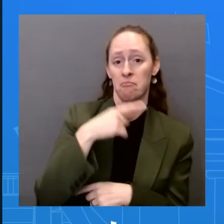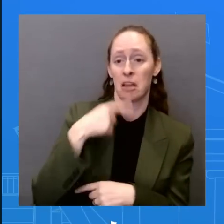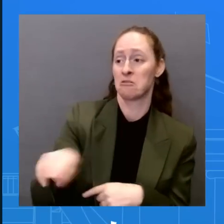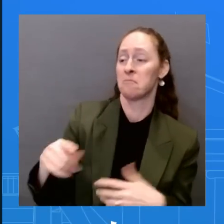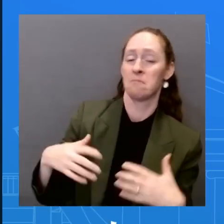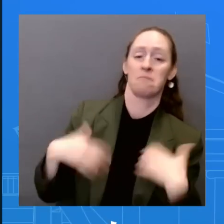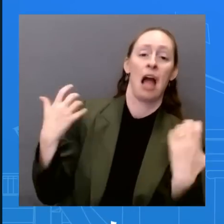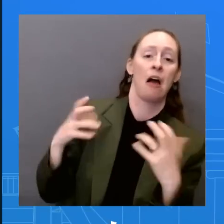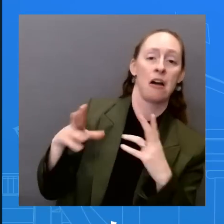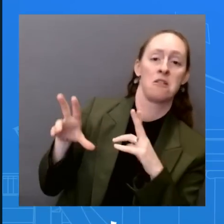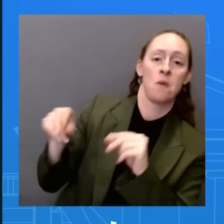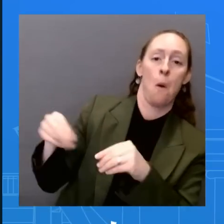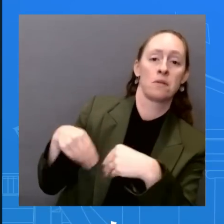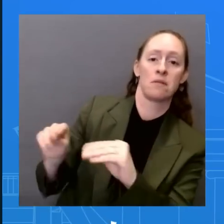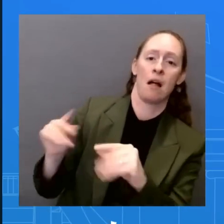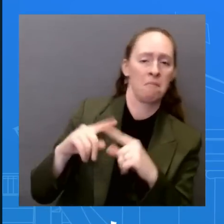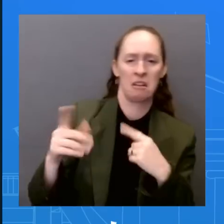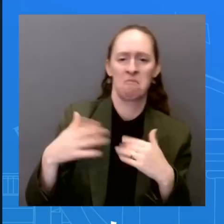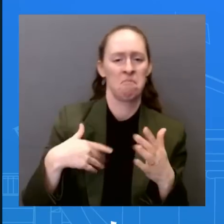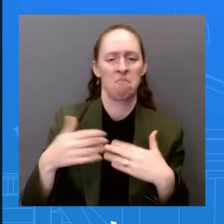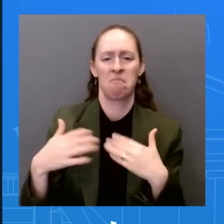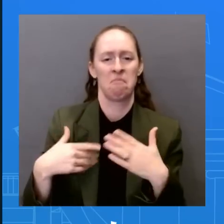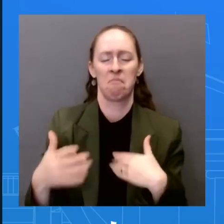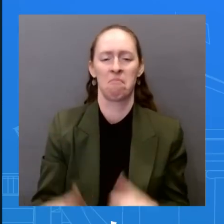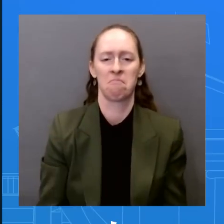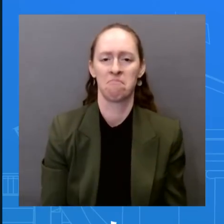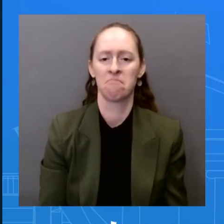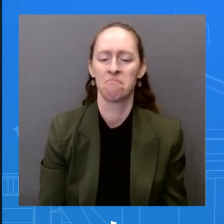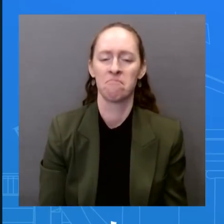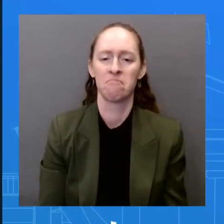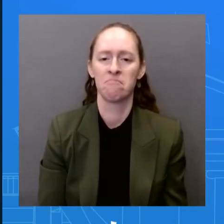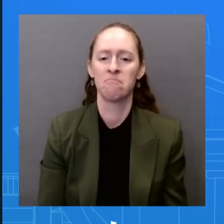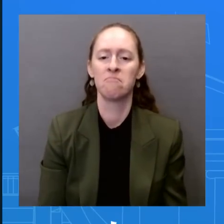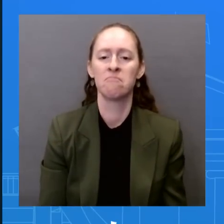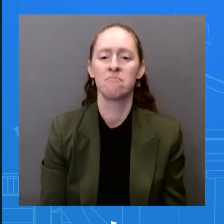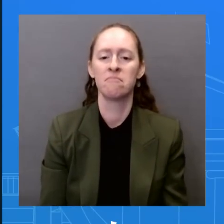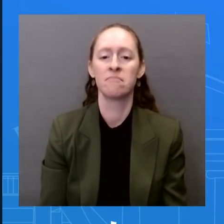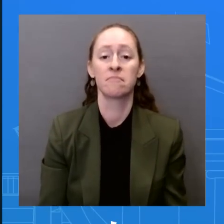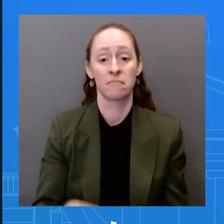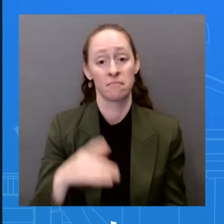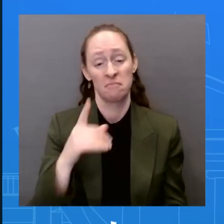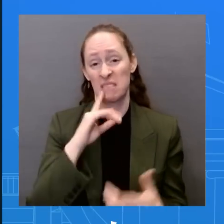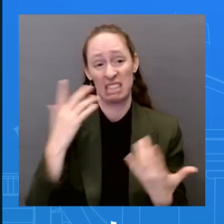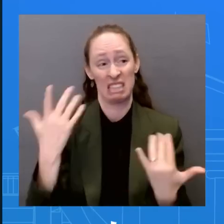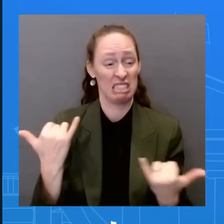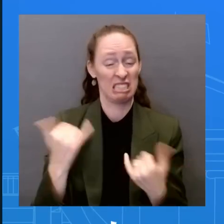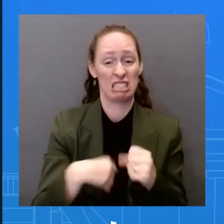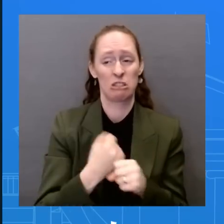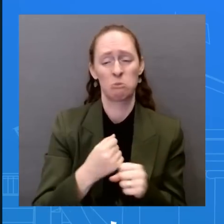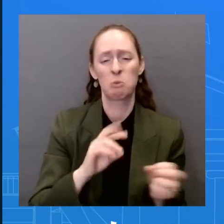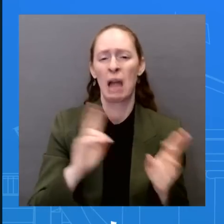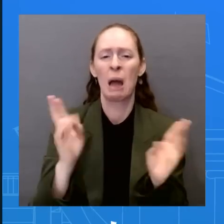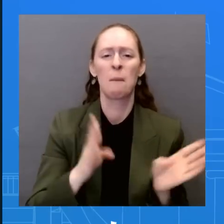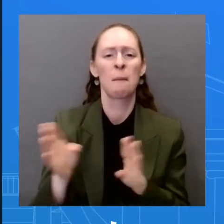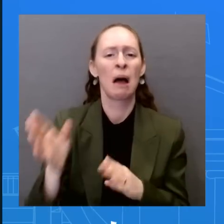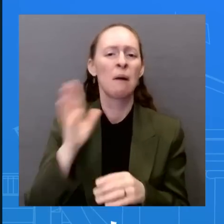a significant higher level than last year. So, again, we prepared for this. This -- we knew this was going to be part of the playbook